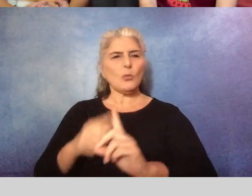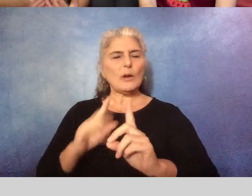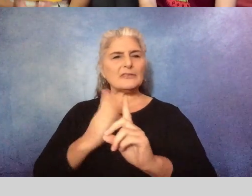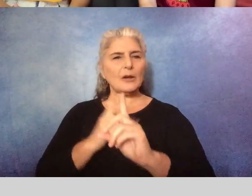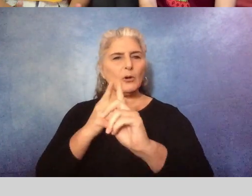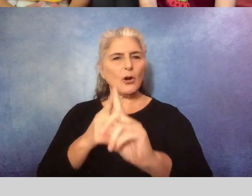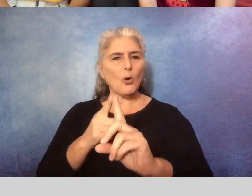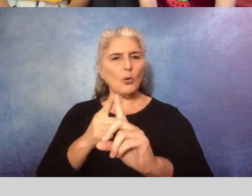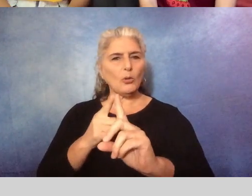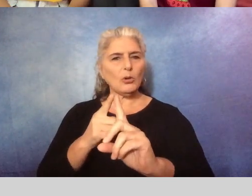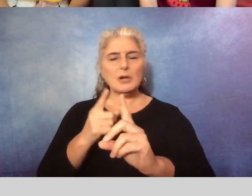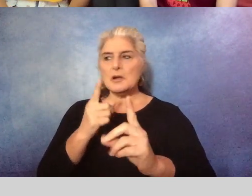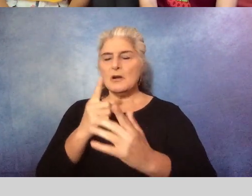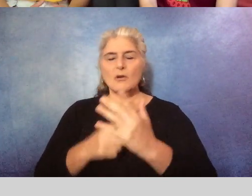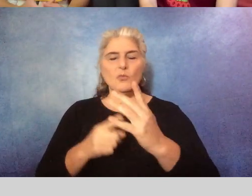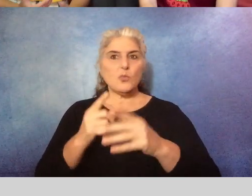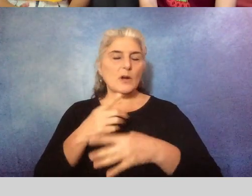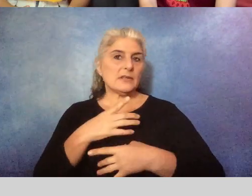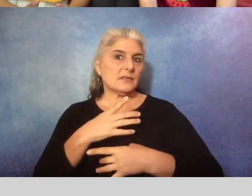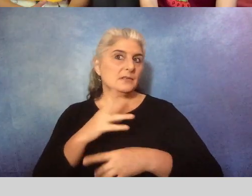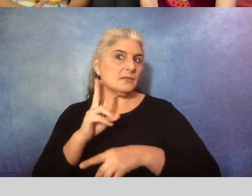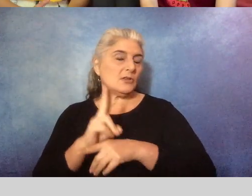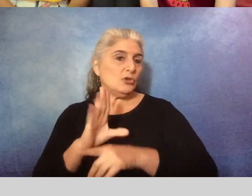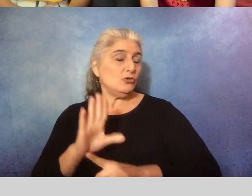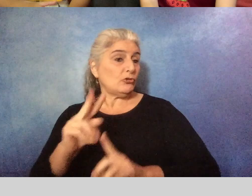what would be interesting for the user?